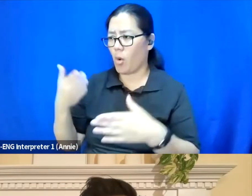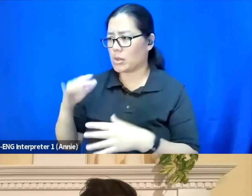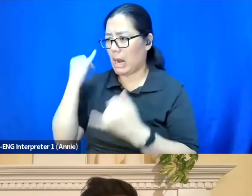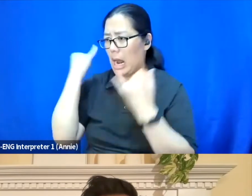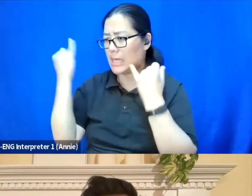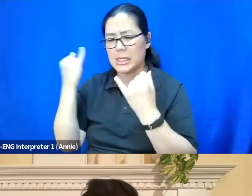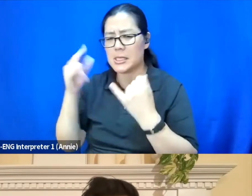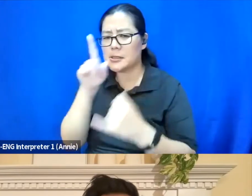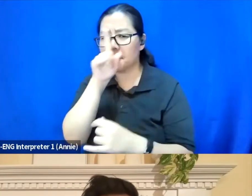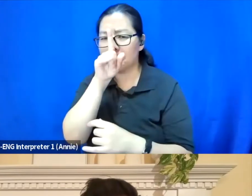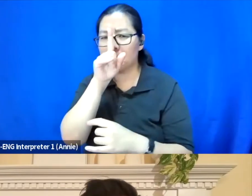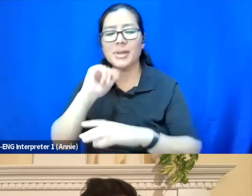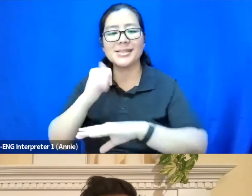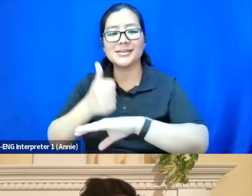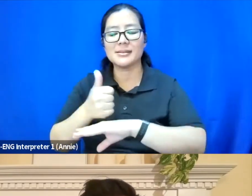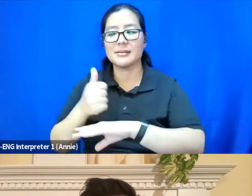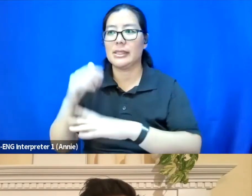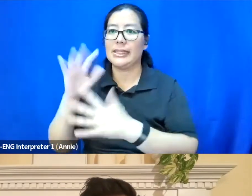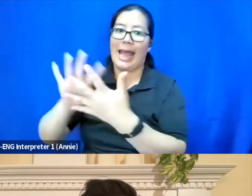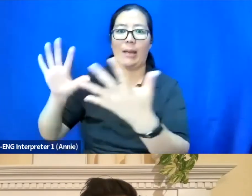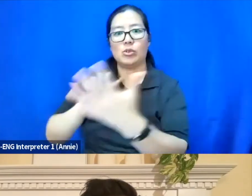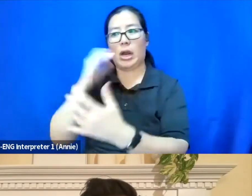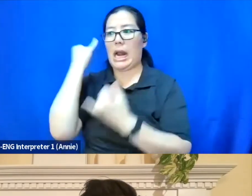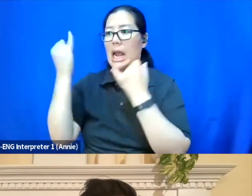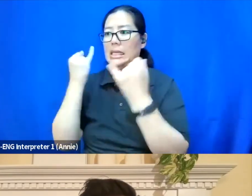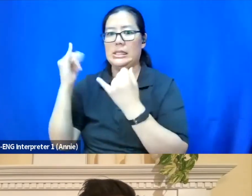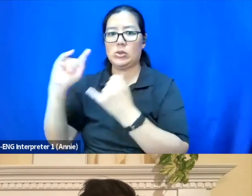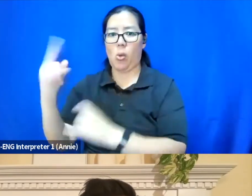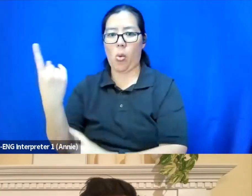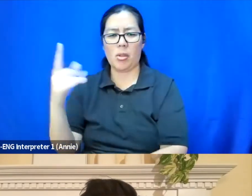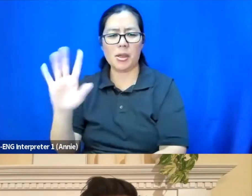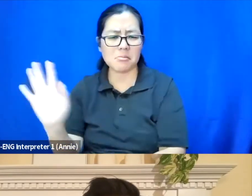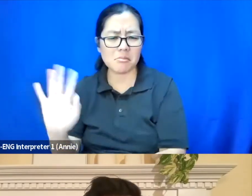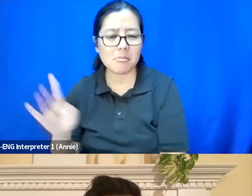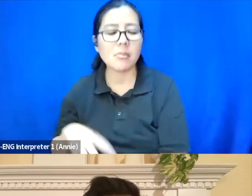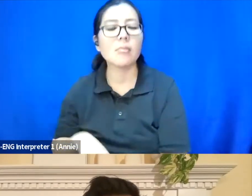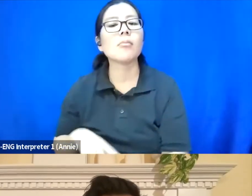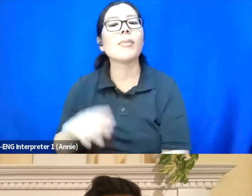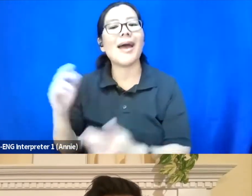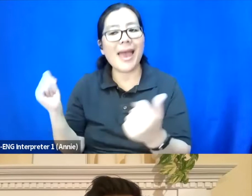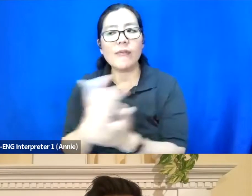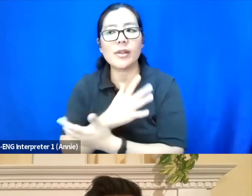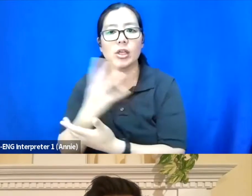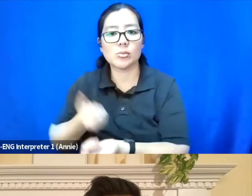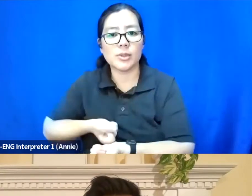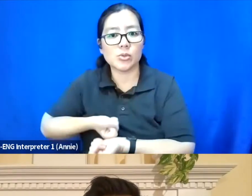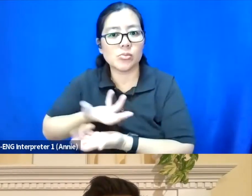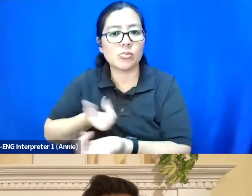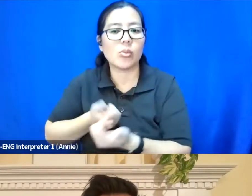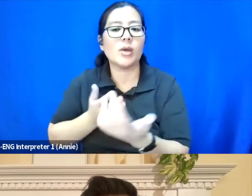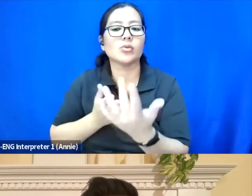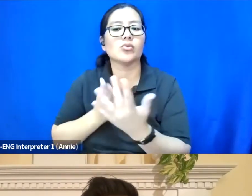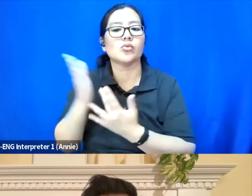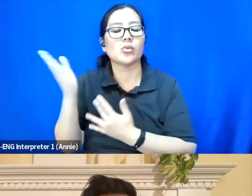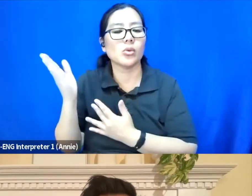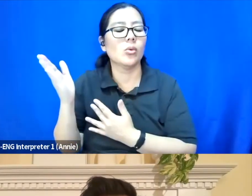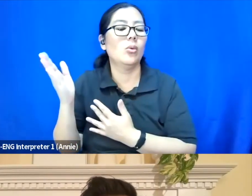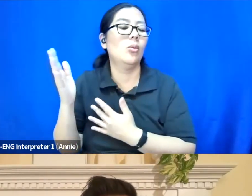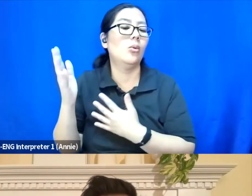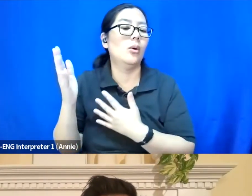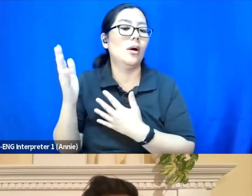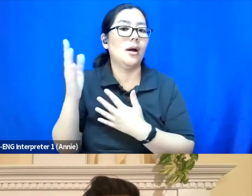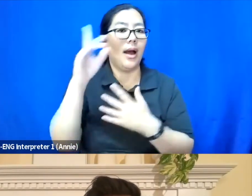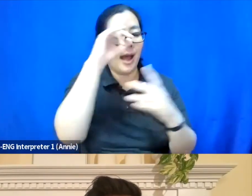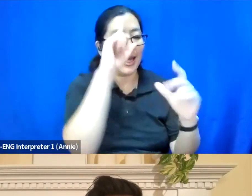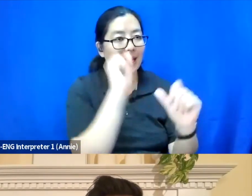And I see the essays that people most love or most relate to, and usually they're the essays